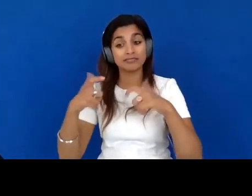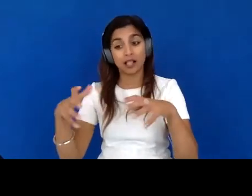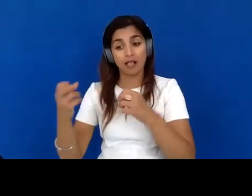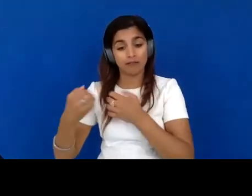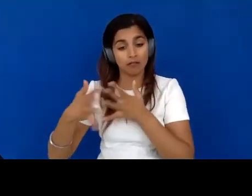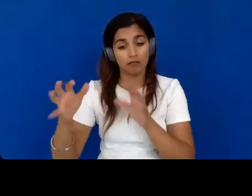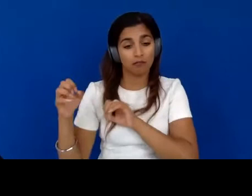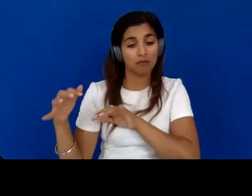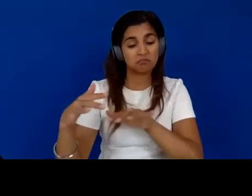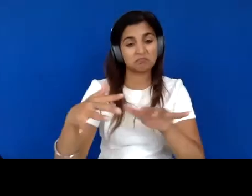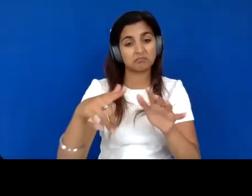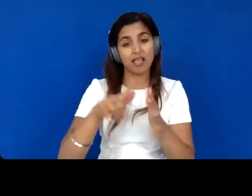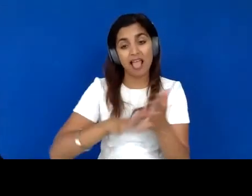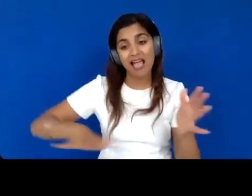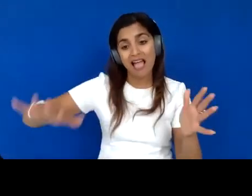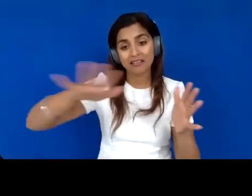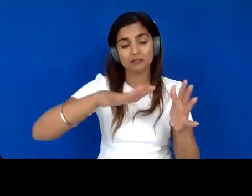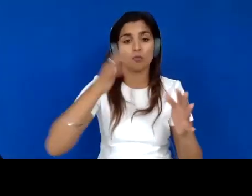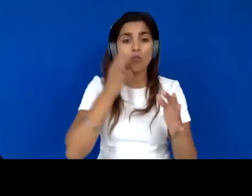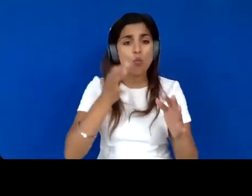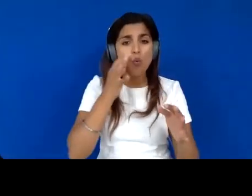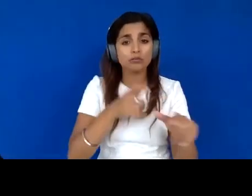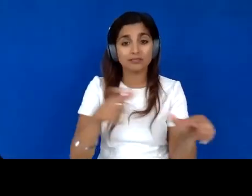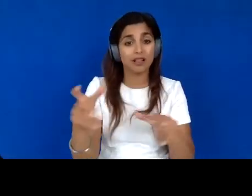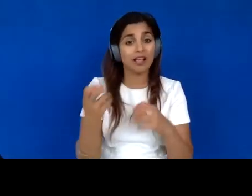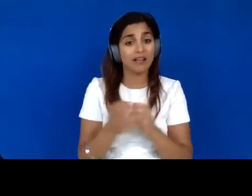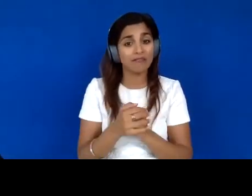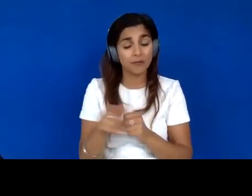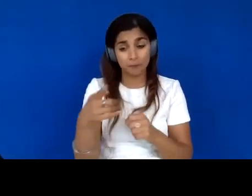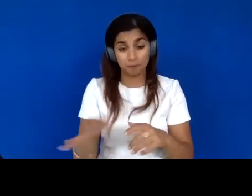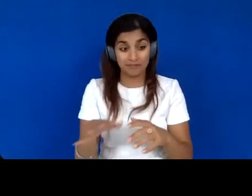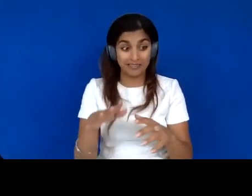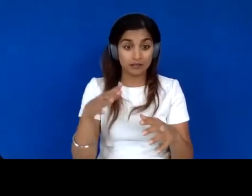physically and reproductively maimed generations of low-income Upali workers